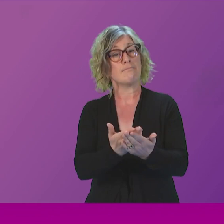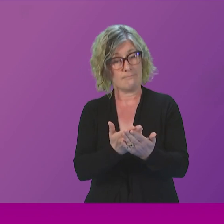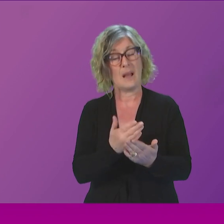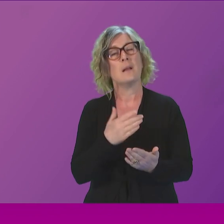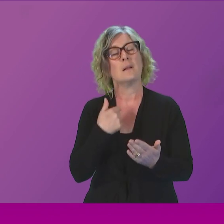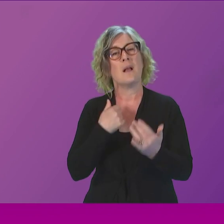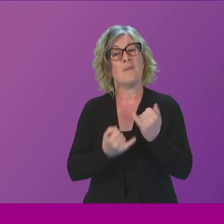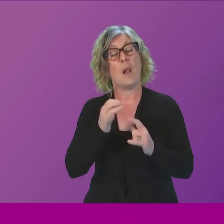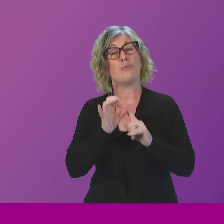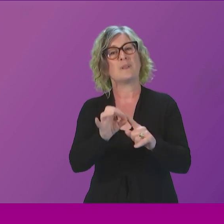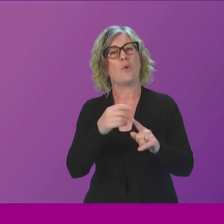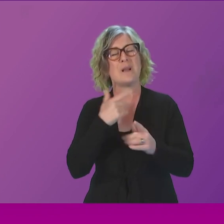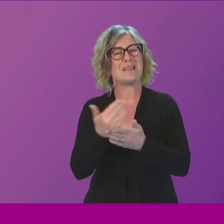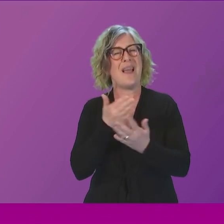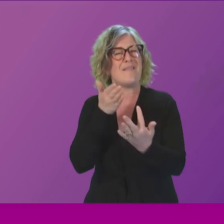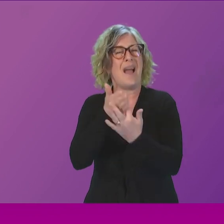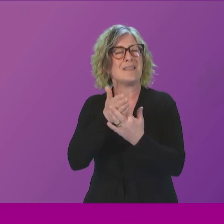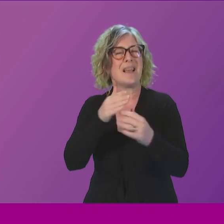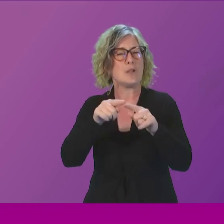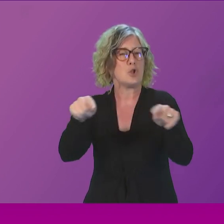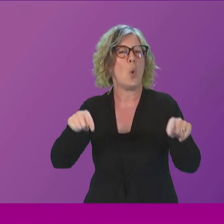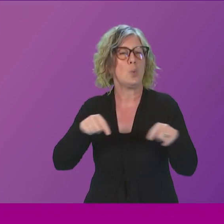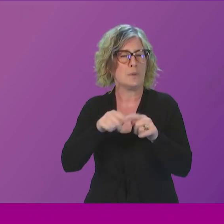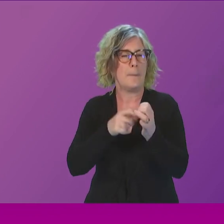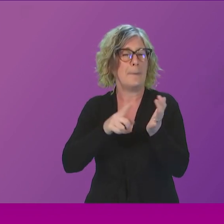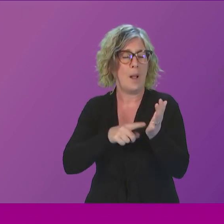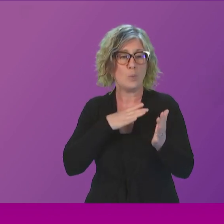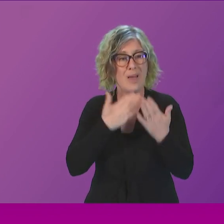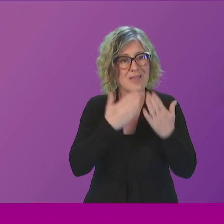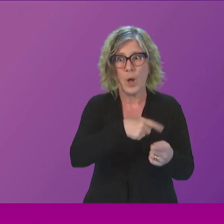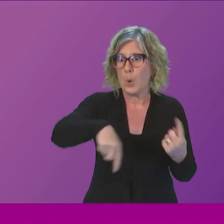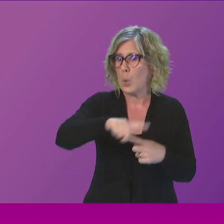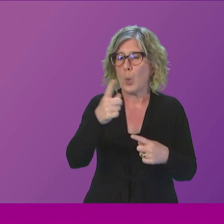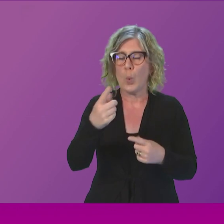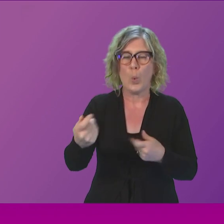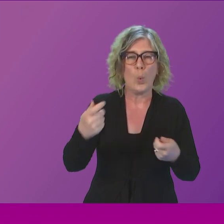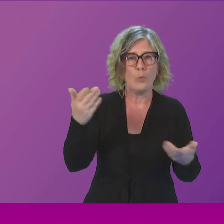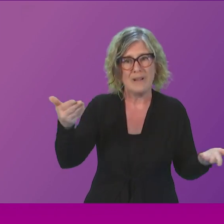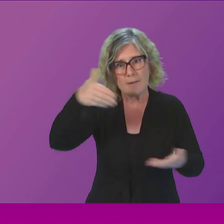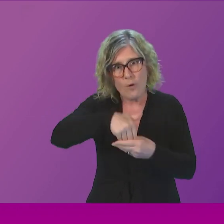I thank campaigners, those who contributed to the consultation and MSPs across the chamber for their support.